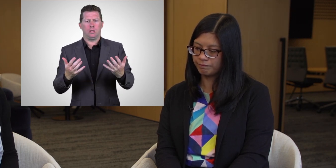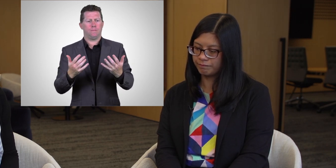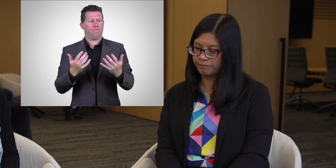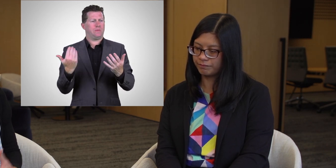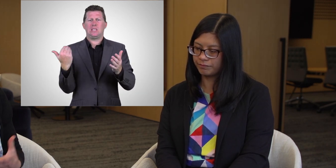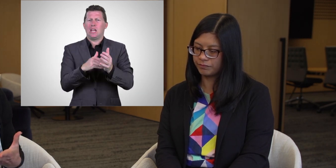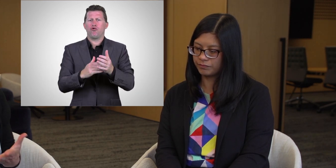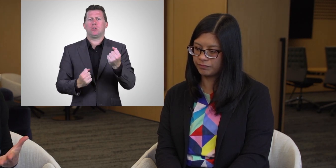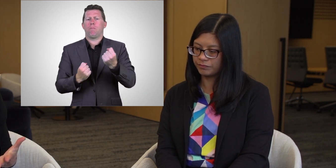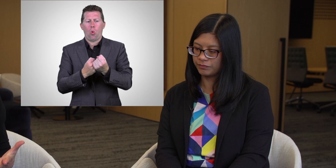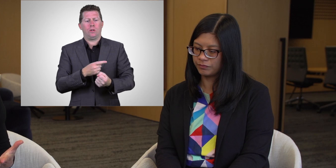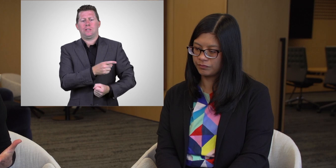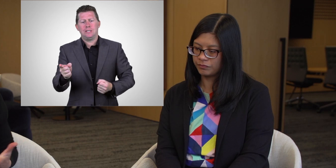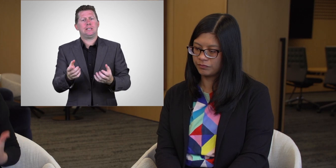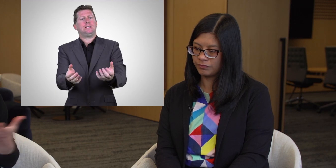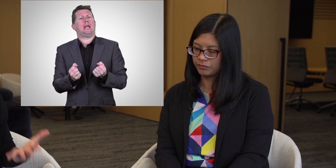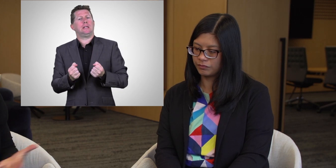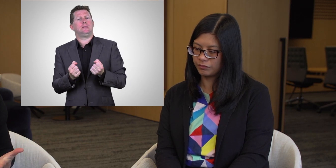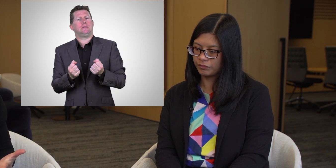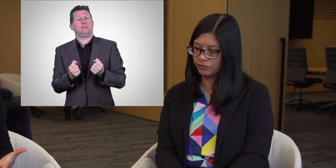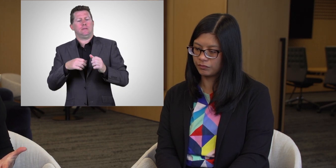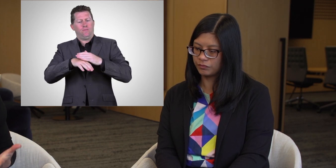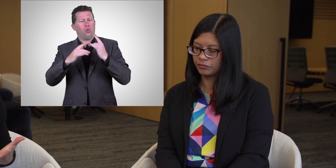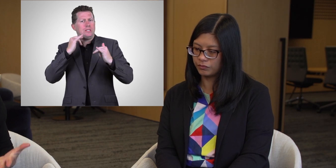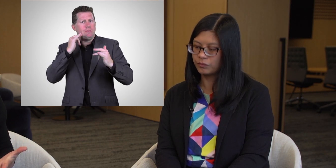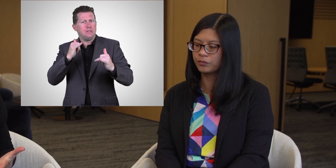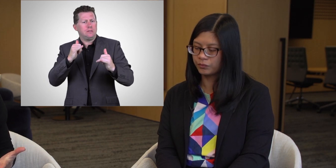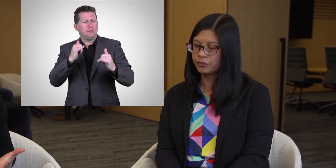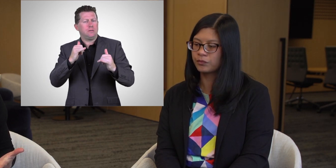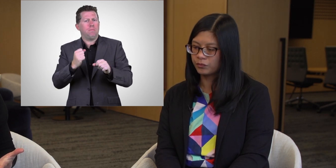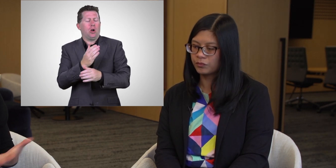work without the kind of supports that they would normally have in an assessment. So it could be the